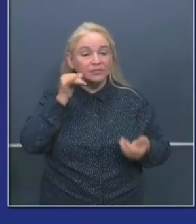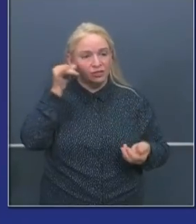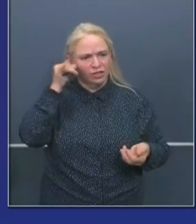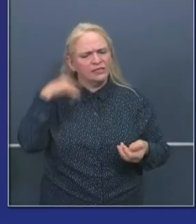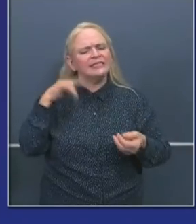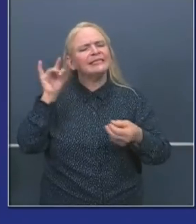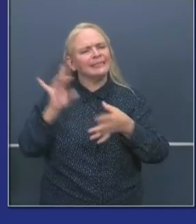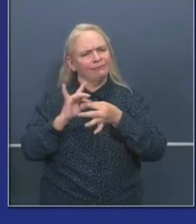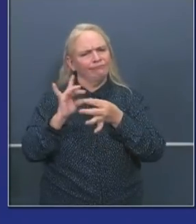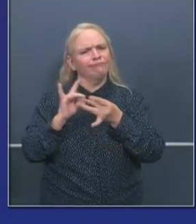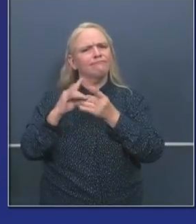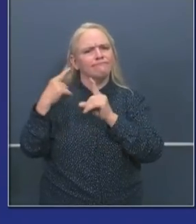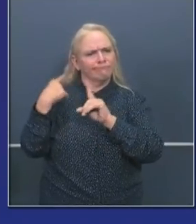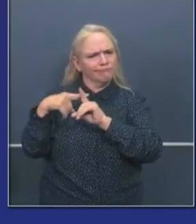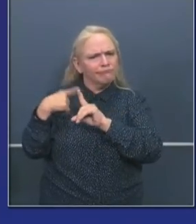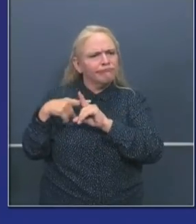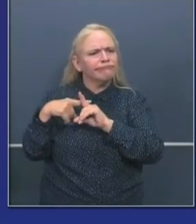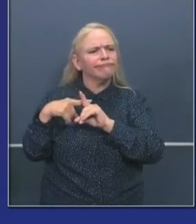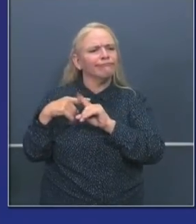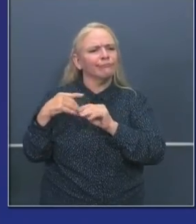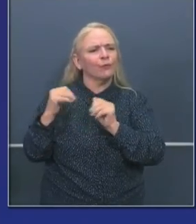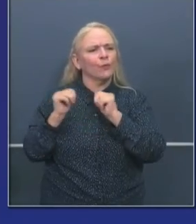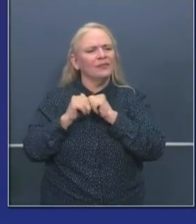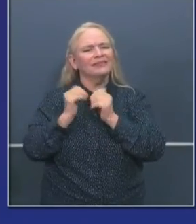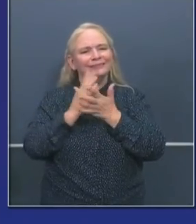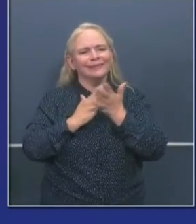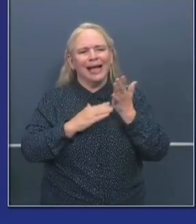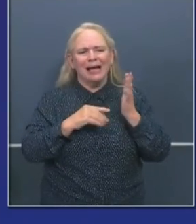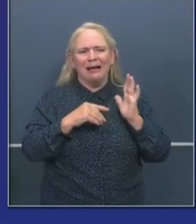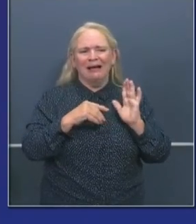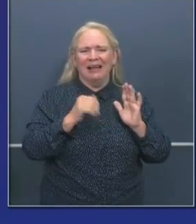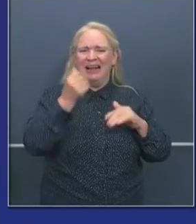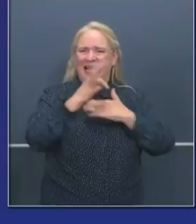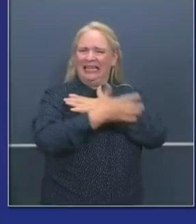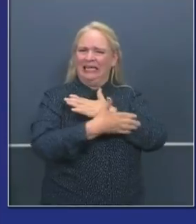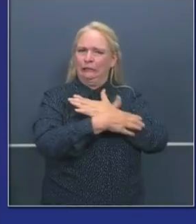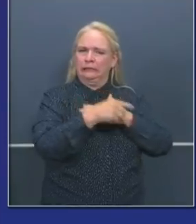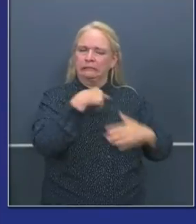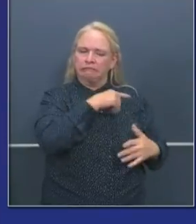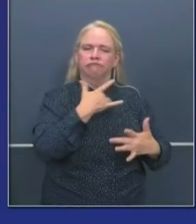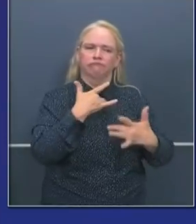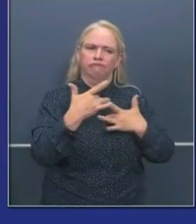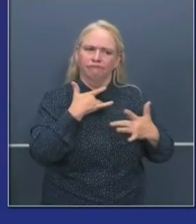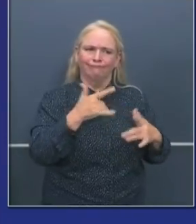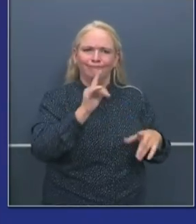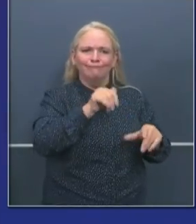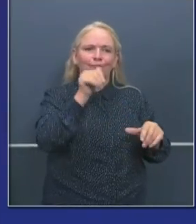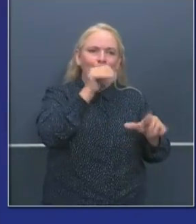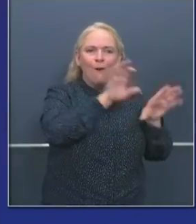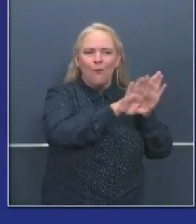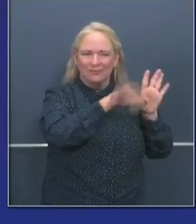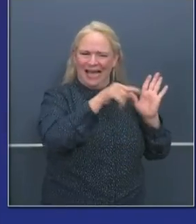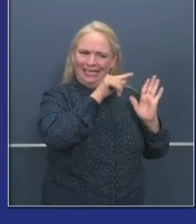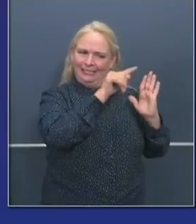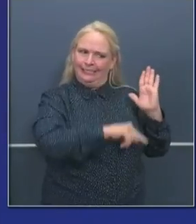YESTERDAY AND ACKNOWLEDGE AND THANK OUR LOCAL PARTNERS. I TALKED YESTERDAY IN POSITIVE AND OPTIMISTIC TERMS ABOUT THE COUNTIES THAT WE WERE WORKING